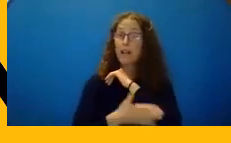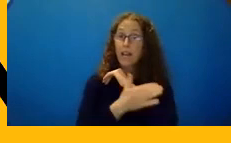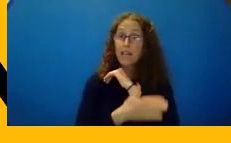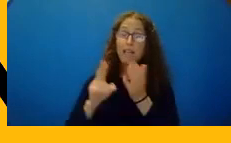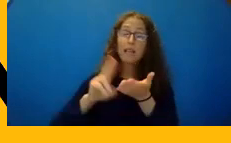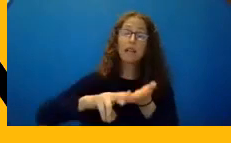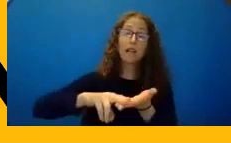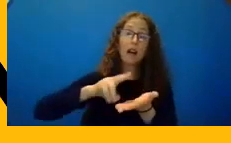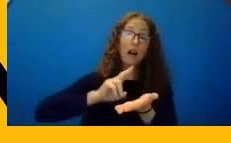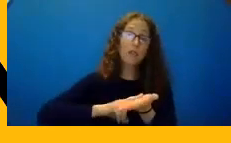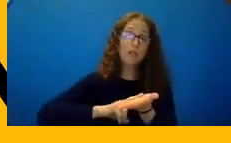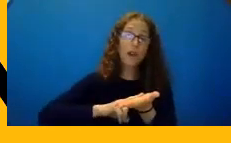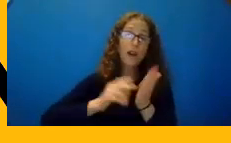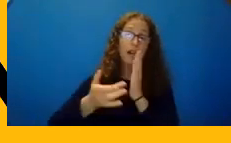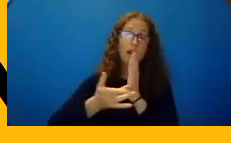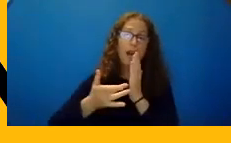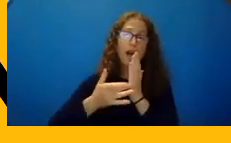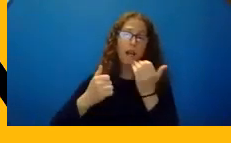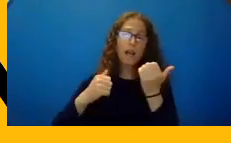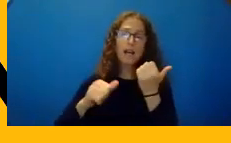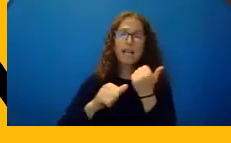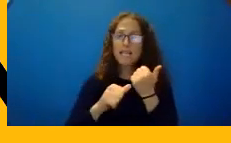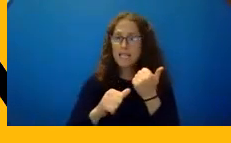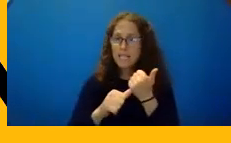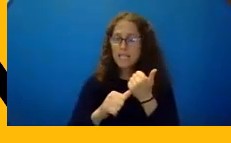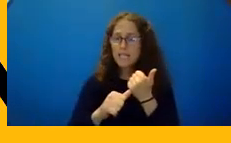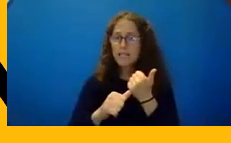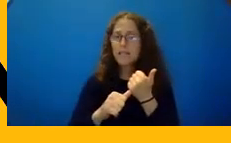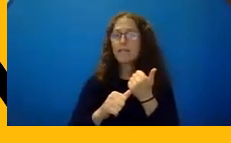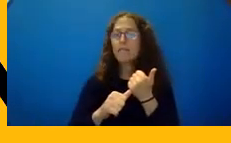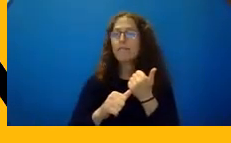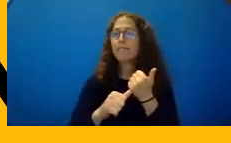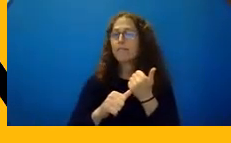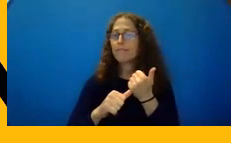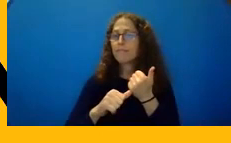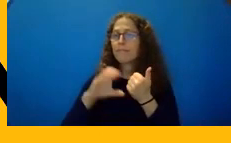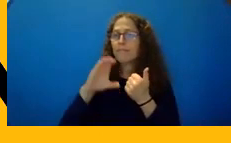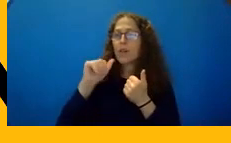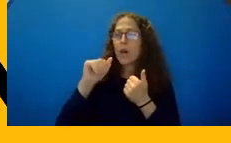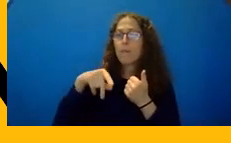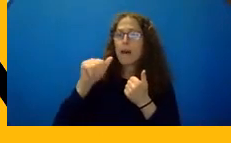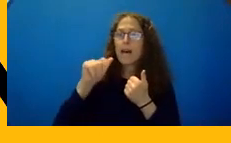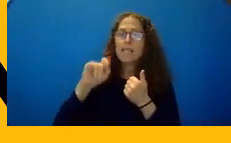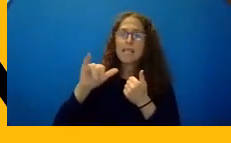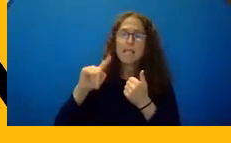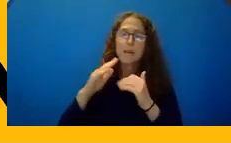IN APPLICATION SUPPORT OR ASSISTANCE WITH THIS RFP, YOU MAY CONTACT OUR COUNTY CONTRACTED TECHNICAL